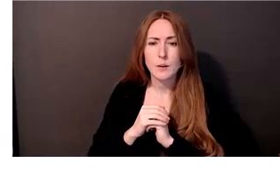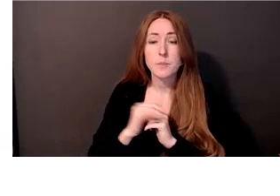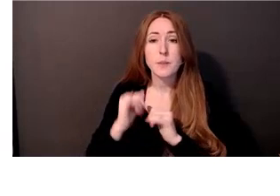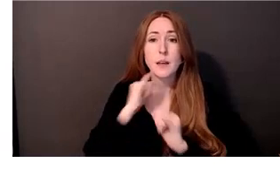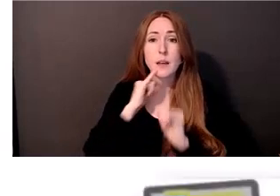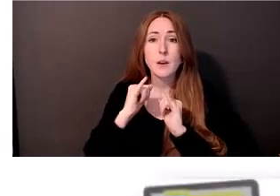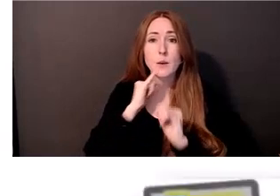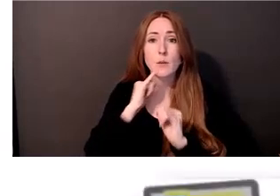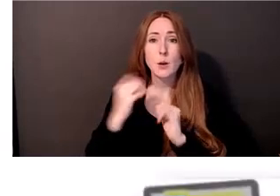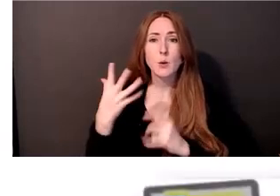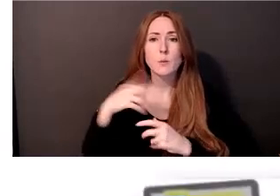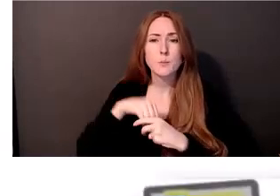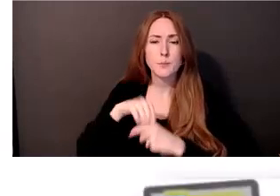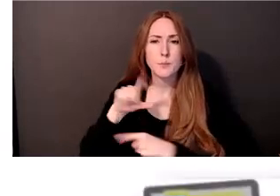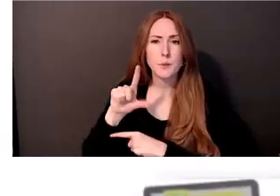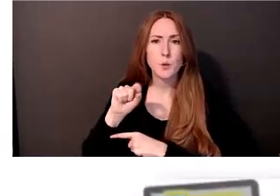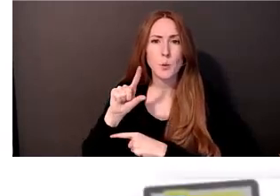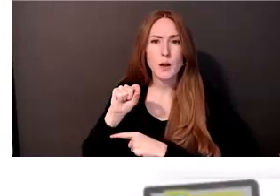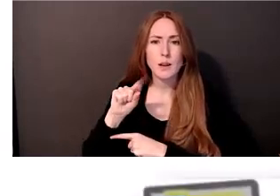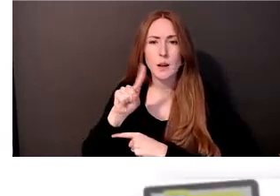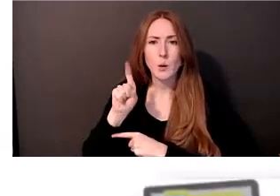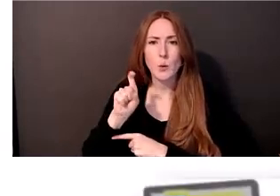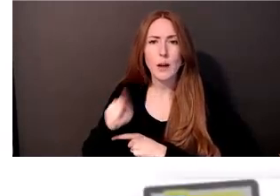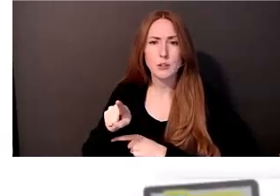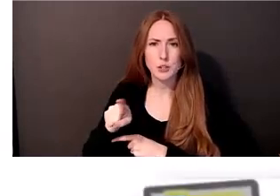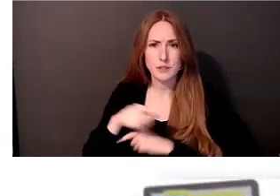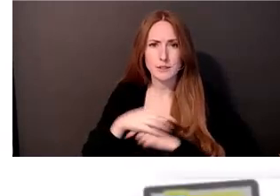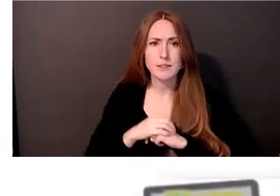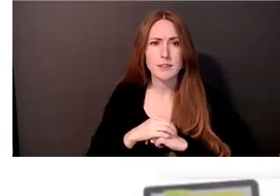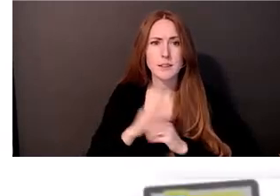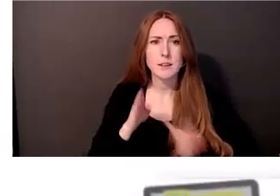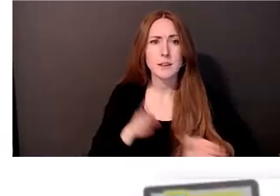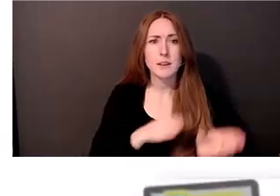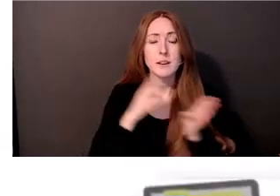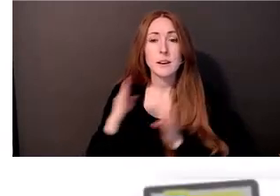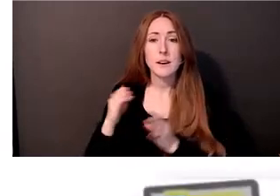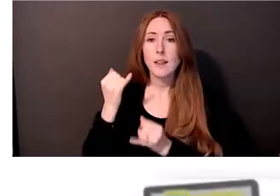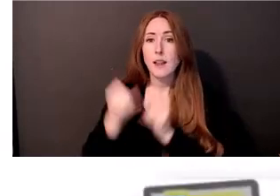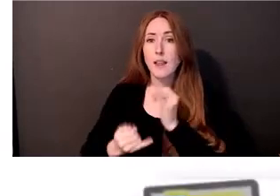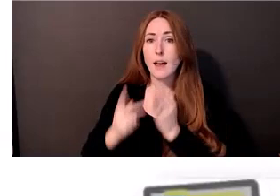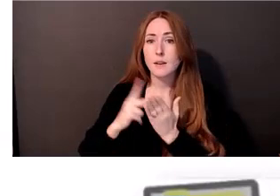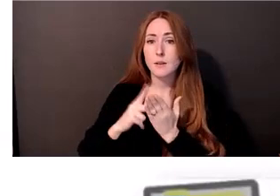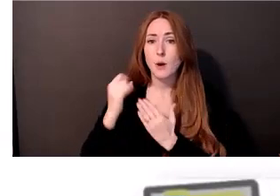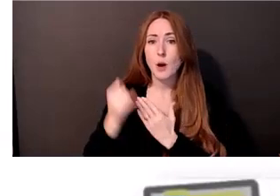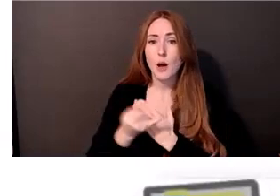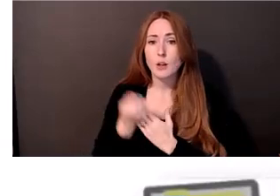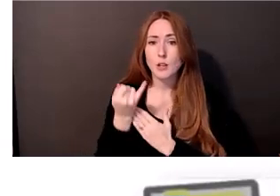based on CFIR framework. And the last project was environmental,